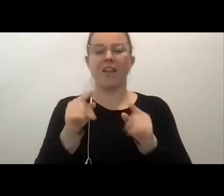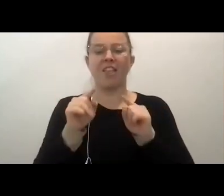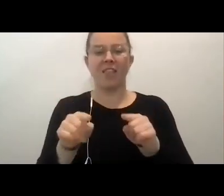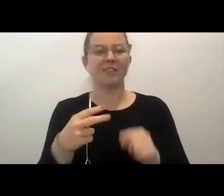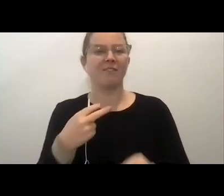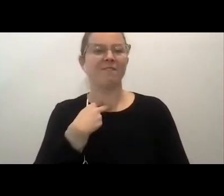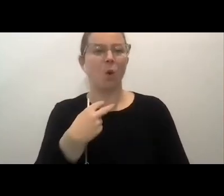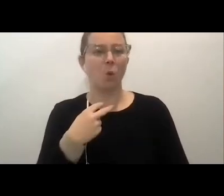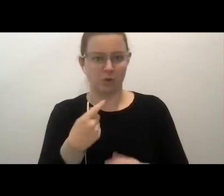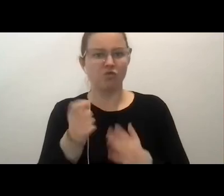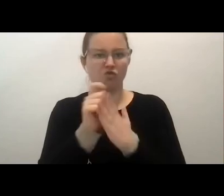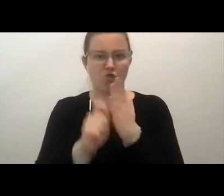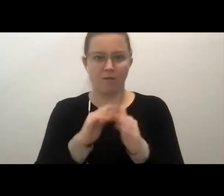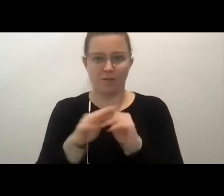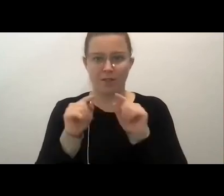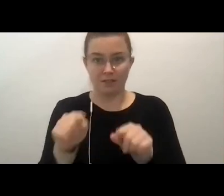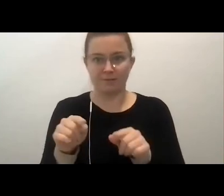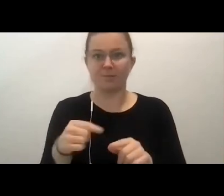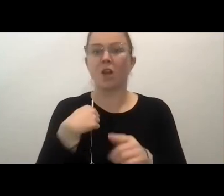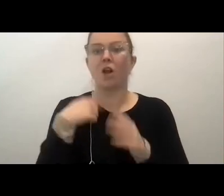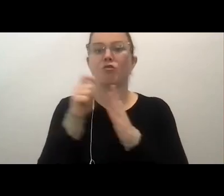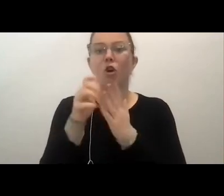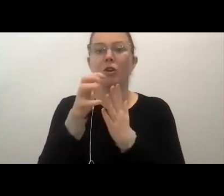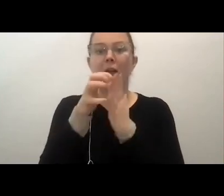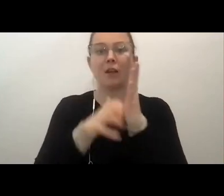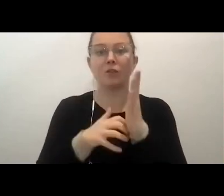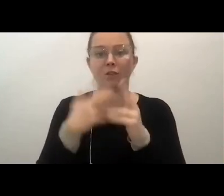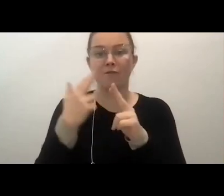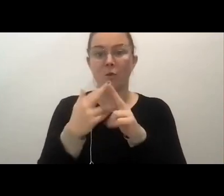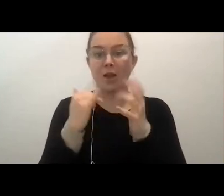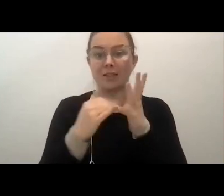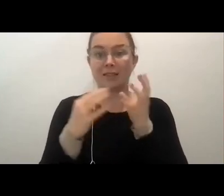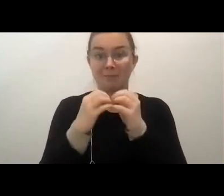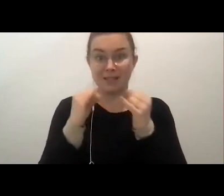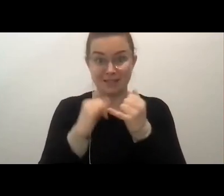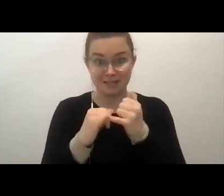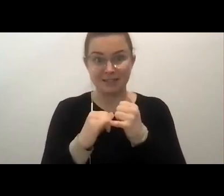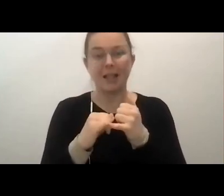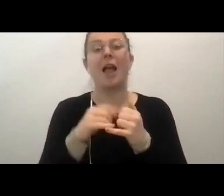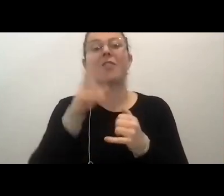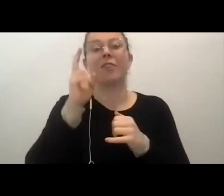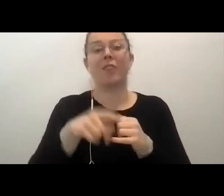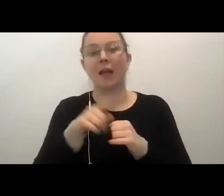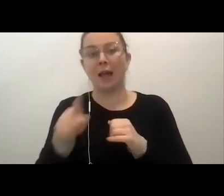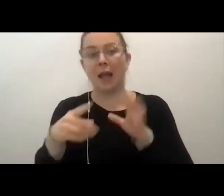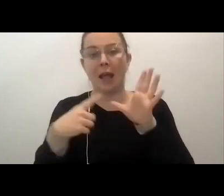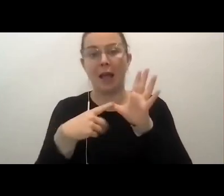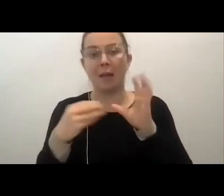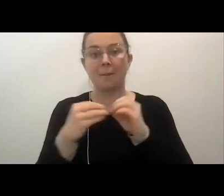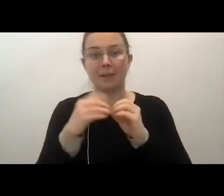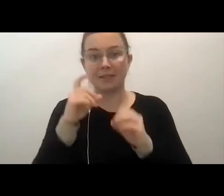So I eventually wrote an article for SBS and eventually ABC.